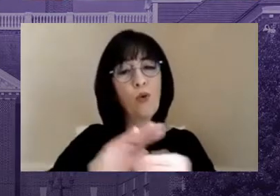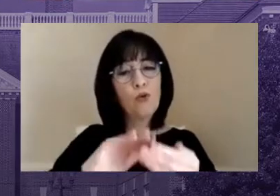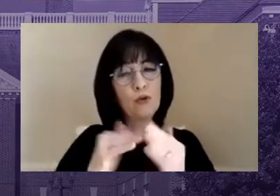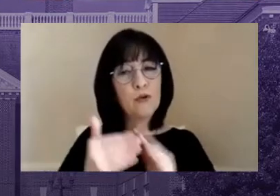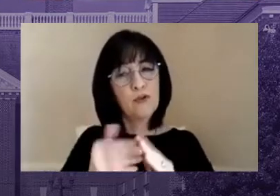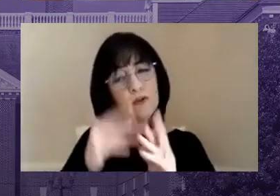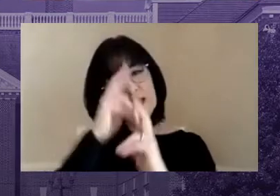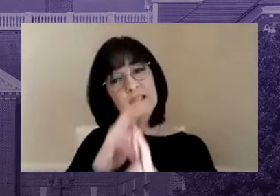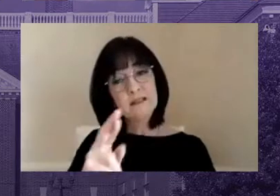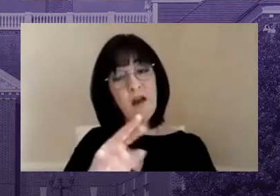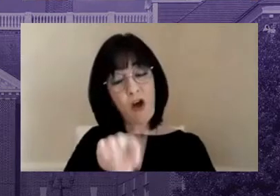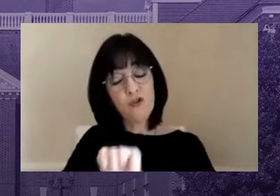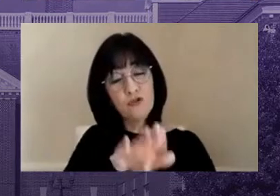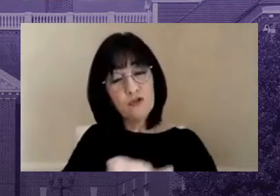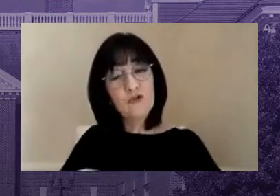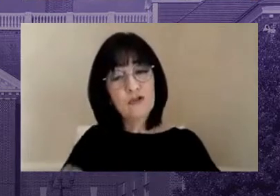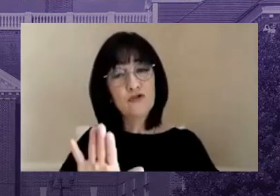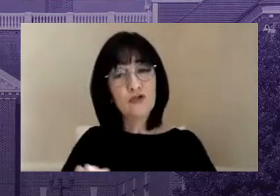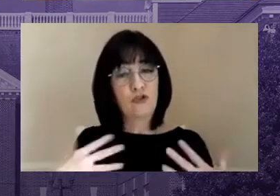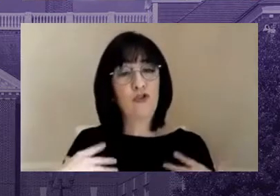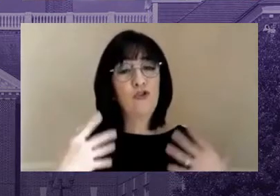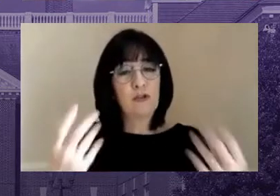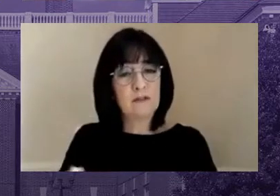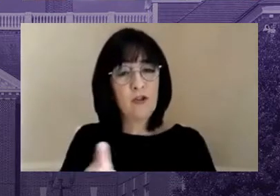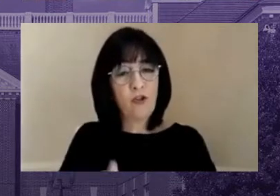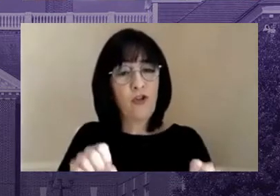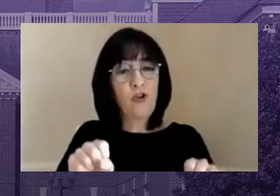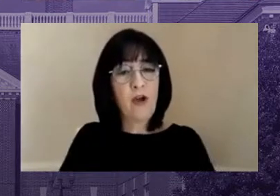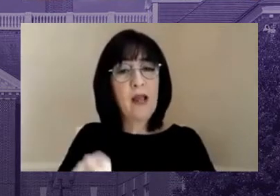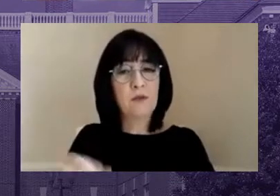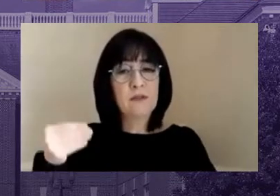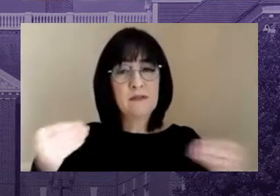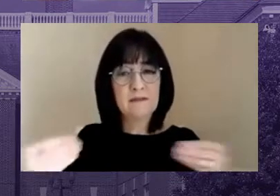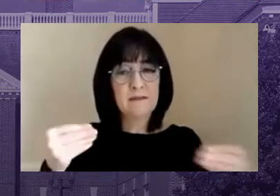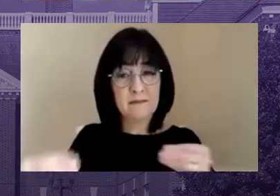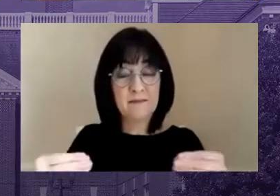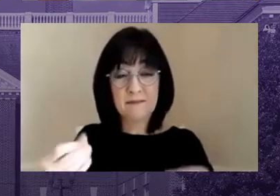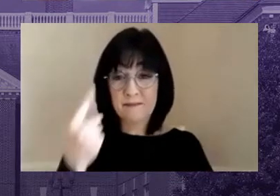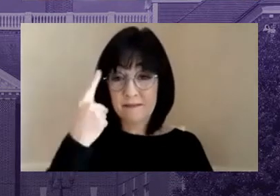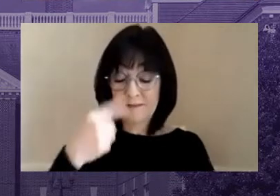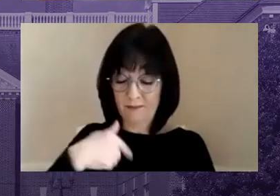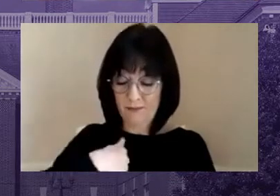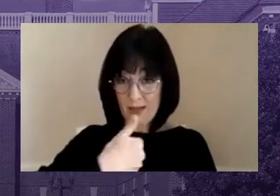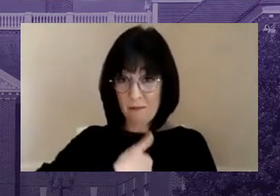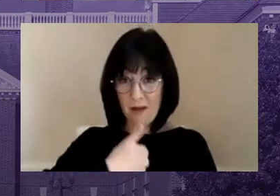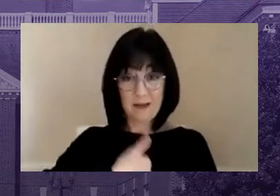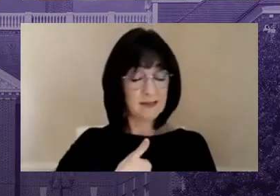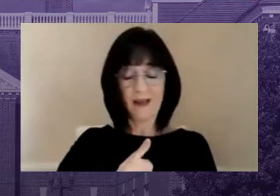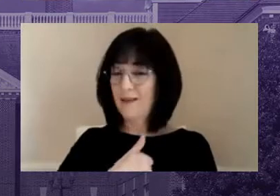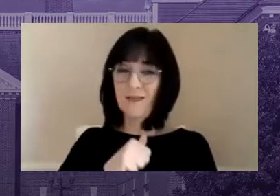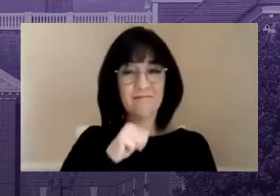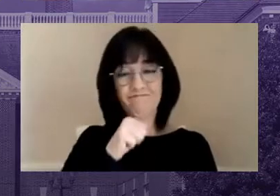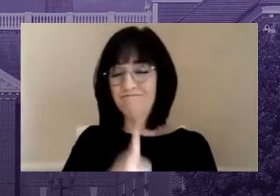and resilience. Now, I was not a military, child. So I don't know firsthand what it's like. However,